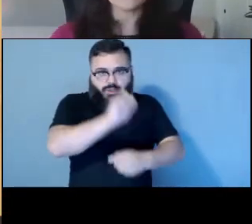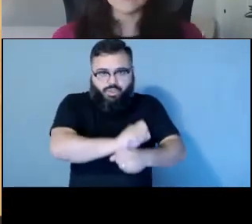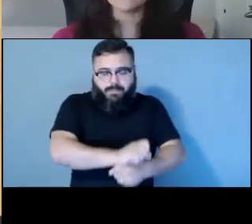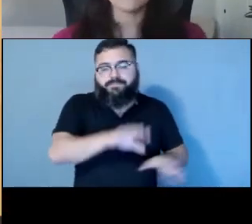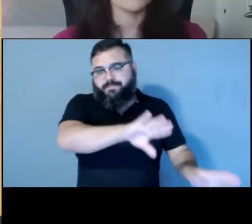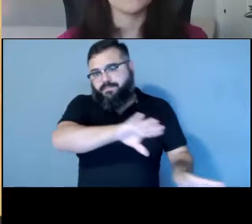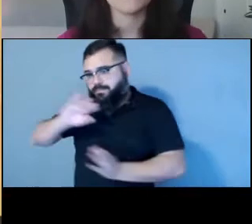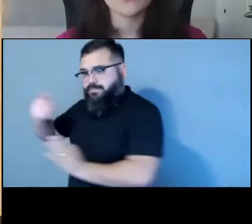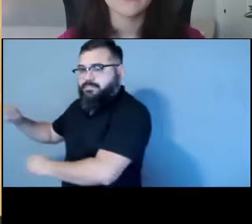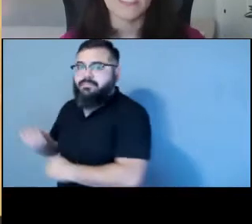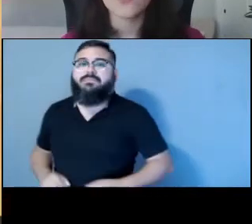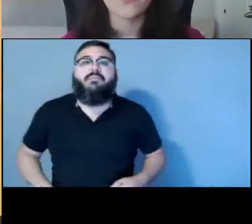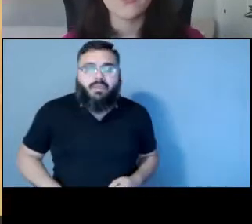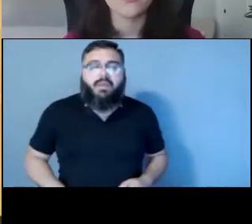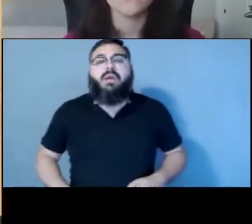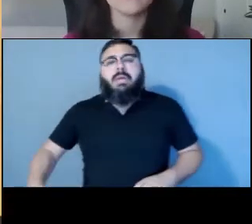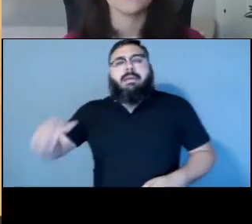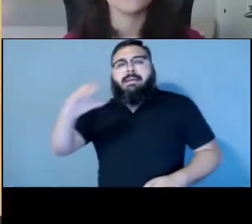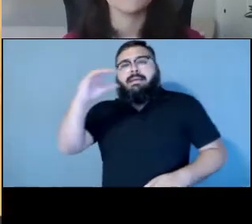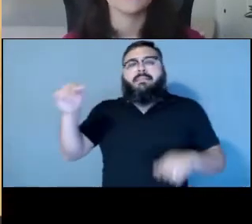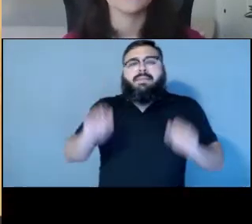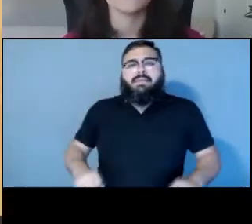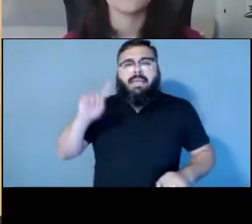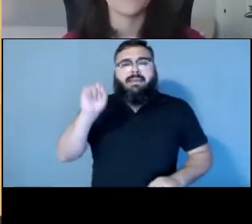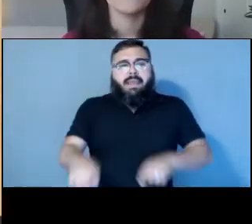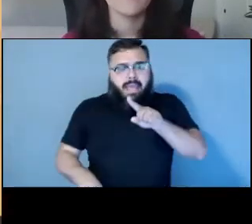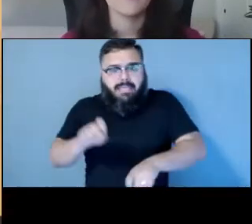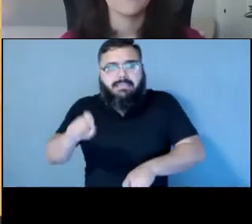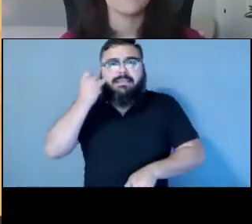So again, employers of course can ask whether you can do the essential functions of the job